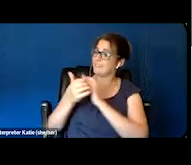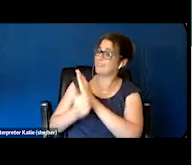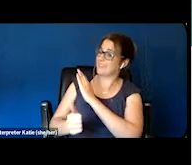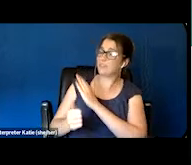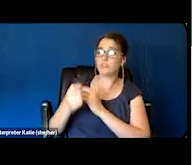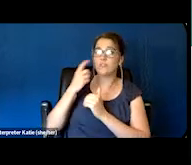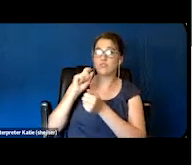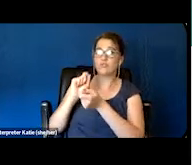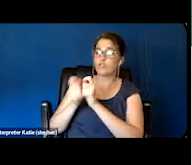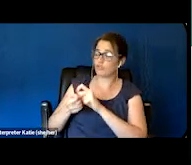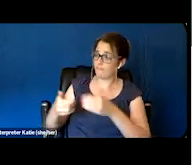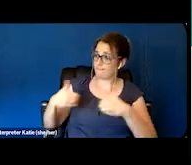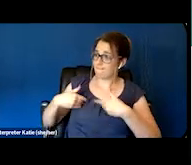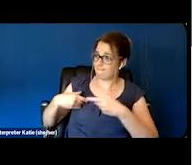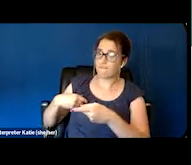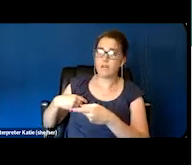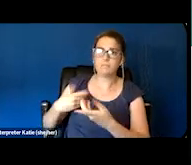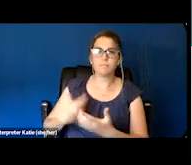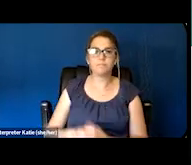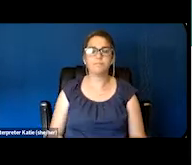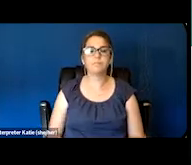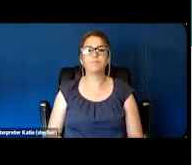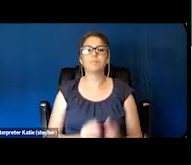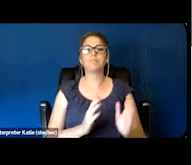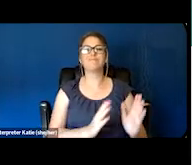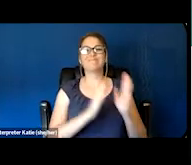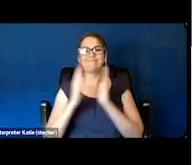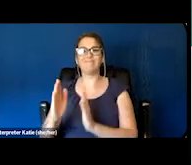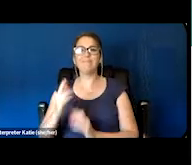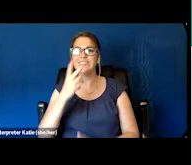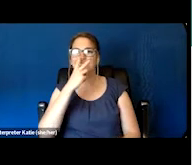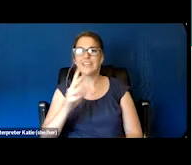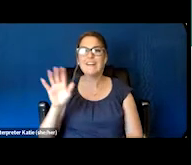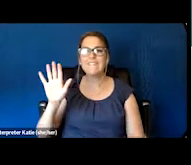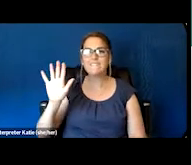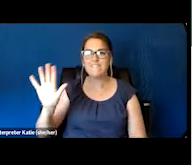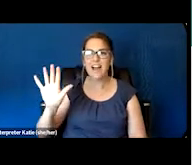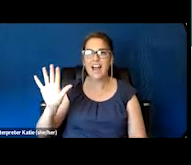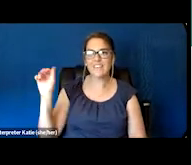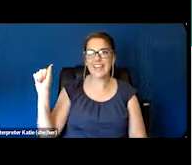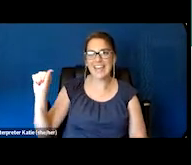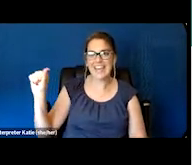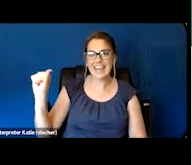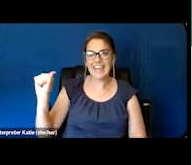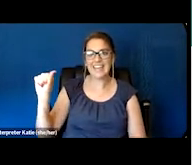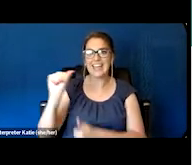which really focus on asking for permission to discuss mental illness or substance use